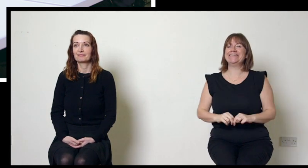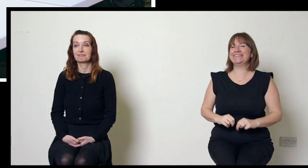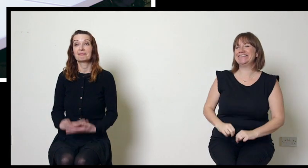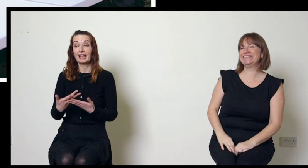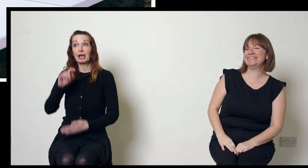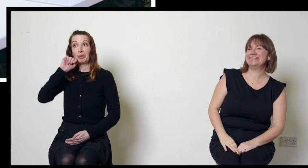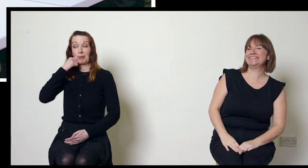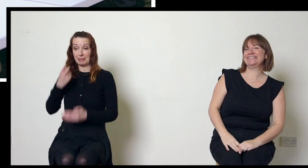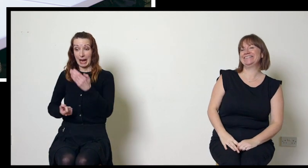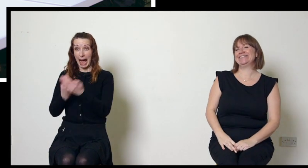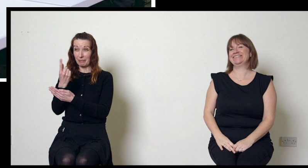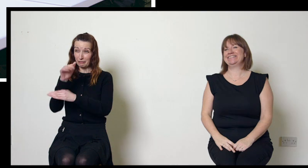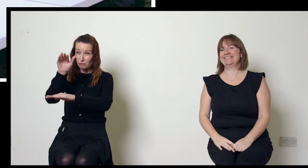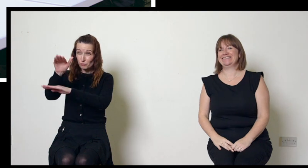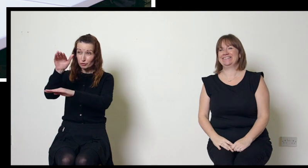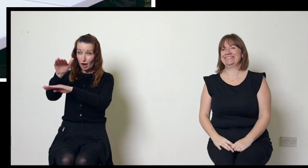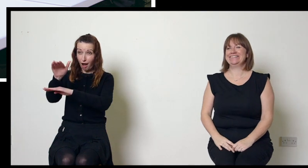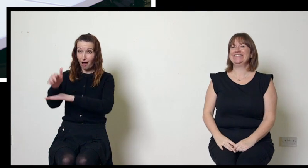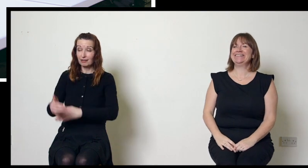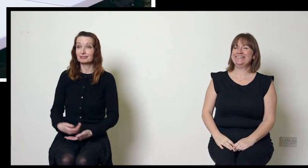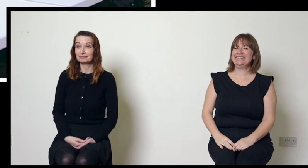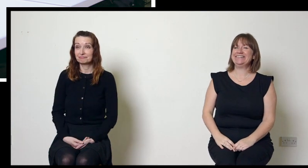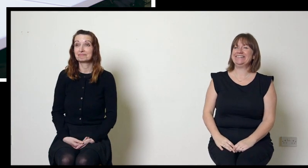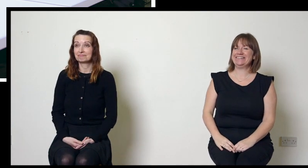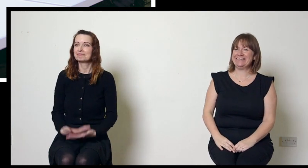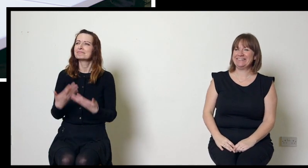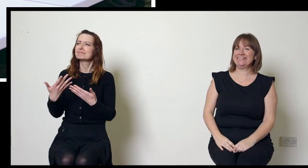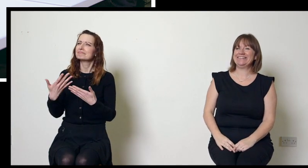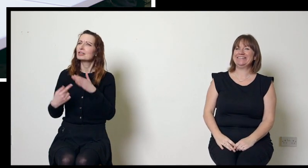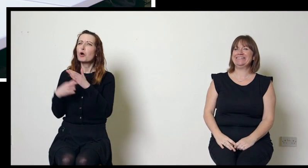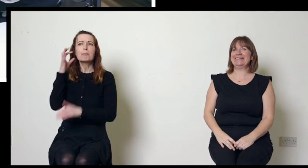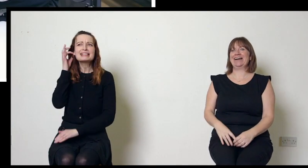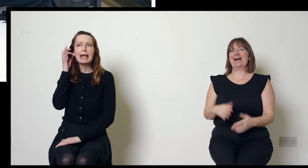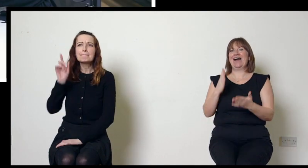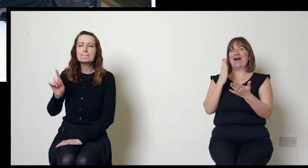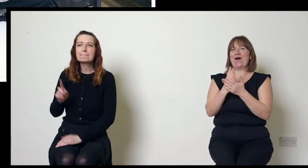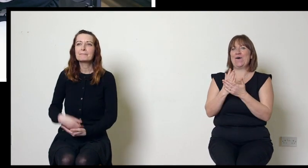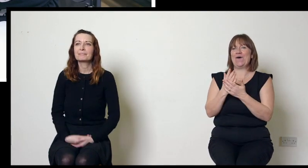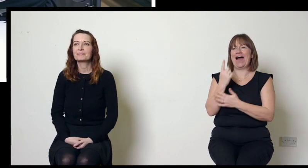We’ll be coming to you again in the future. Your top tip? I’m going to end up wanting three.